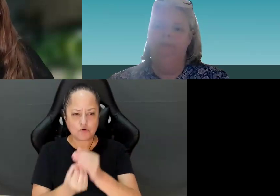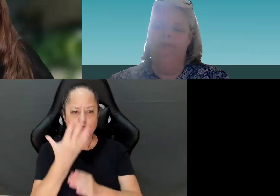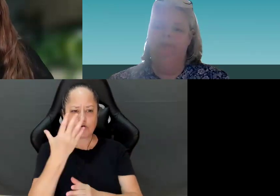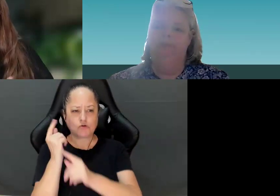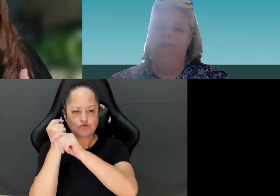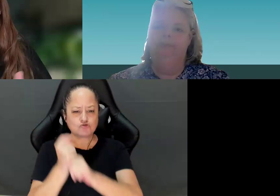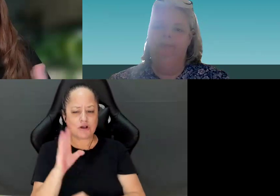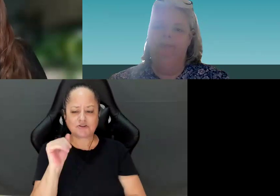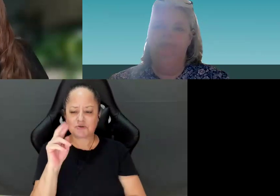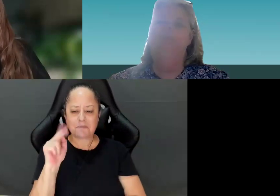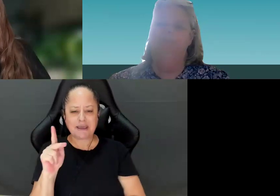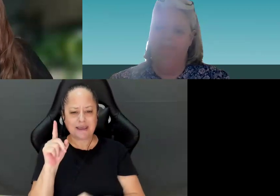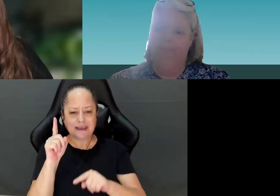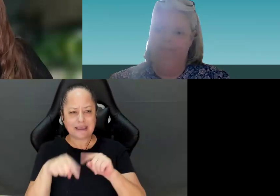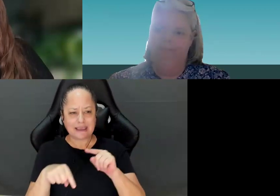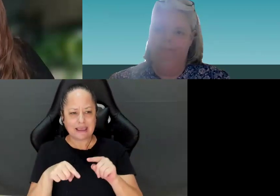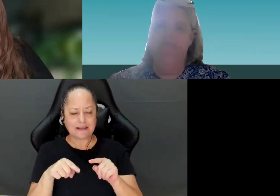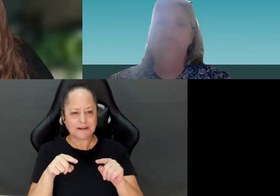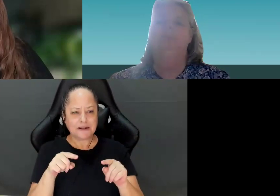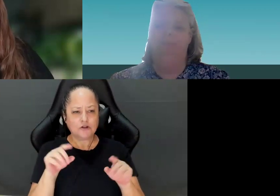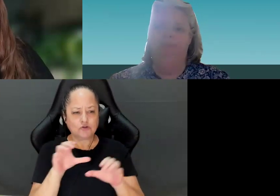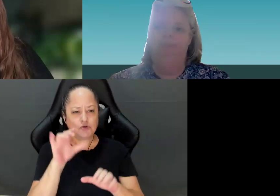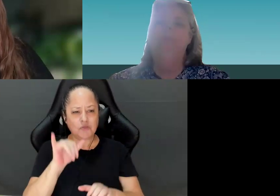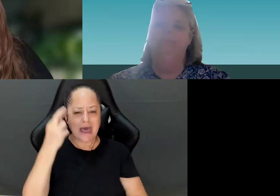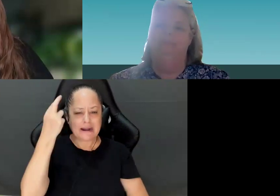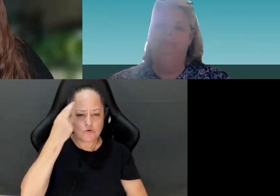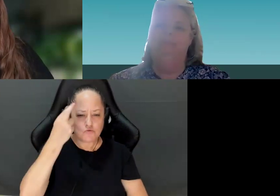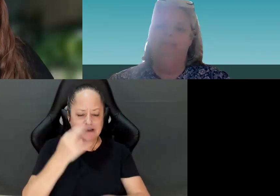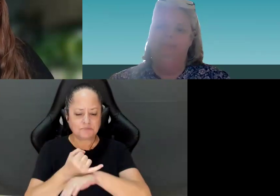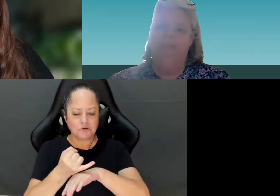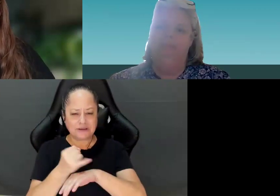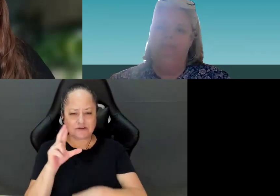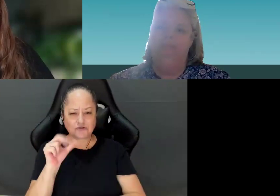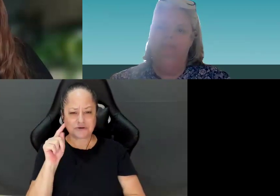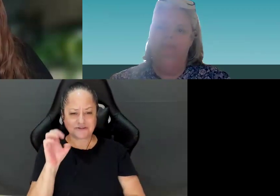not be able to step in and do it at a reasonable interest rate. So talk to us.